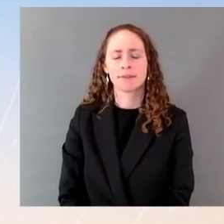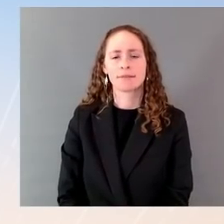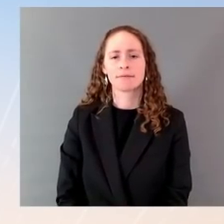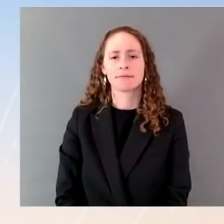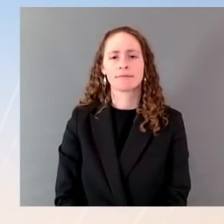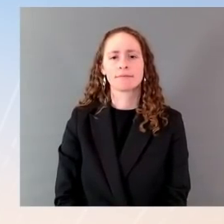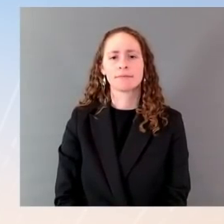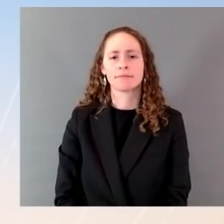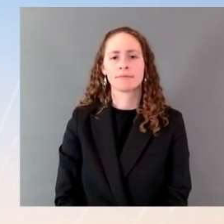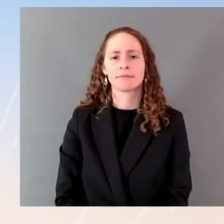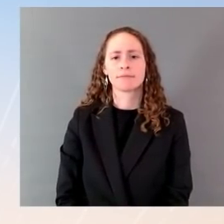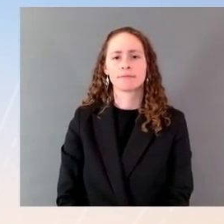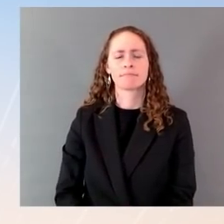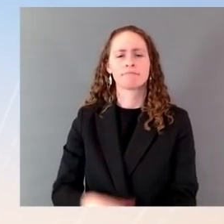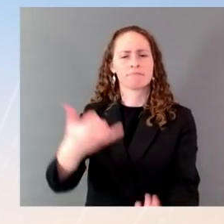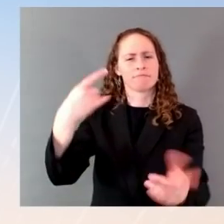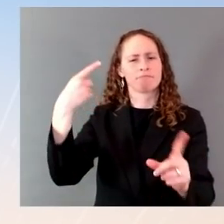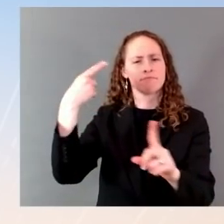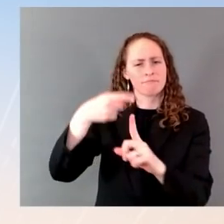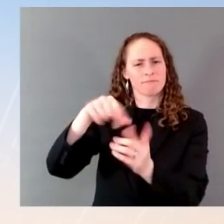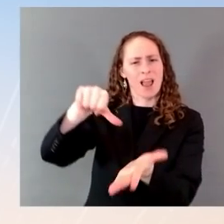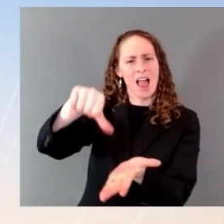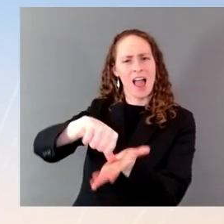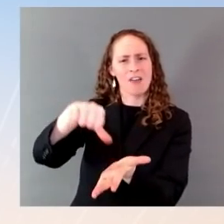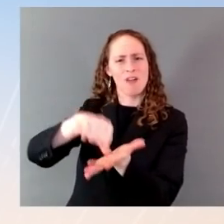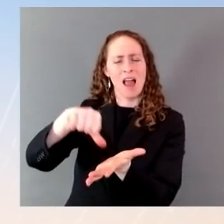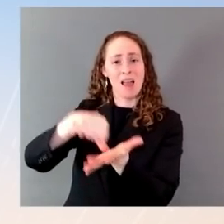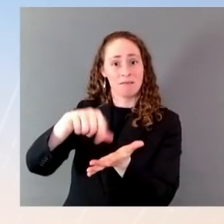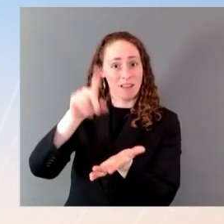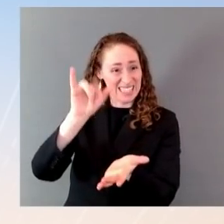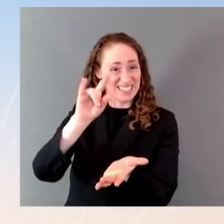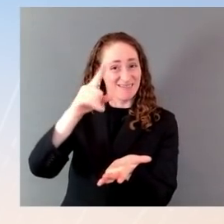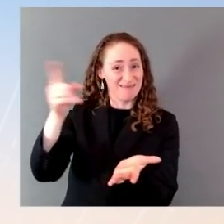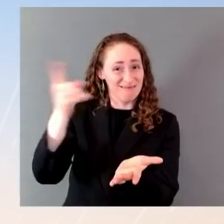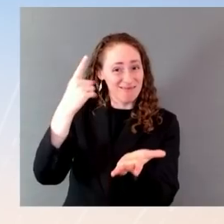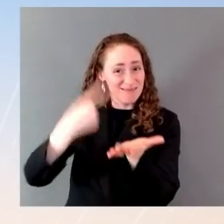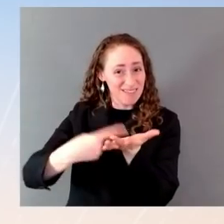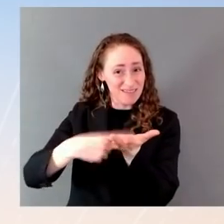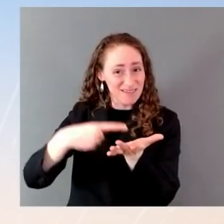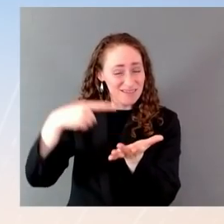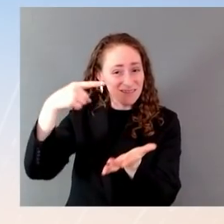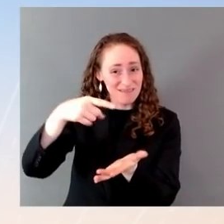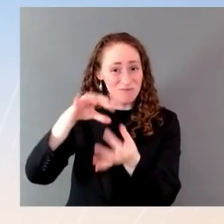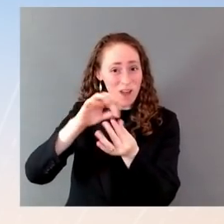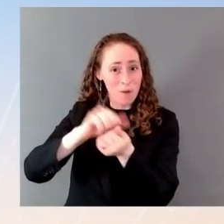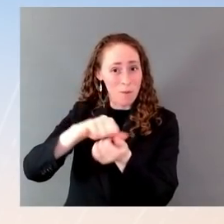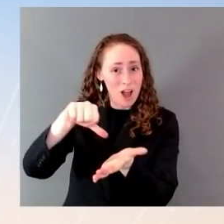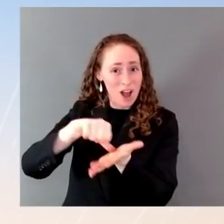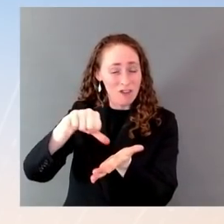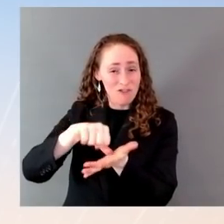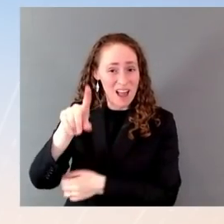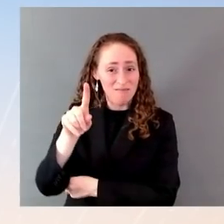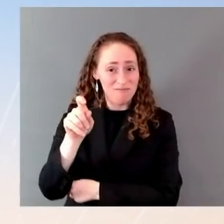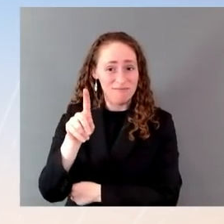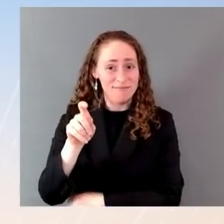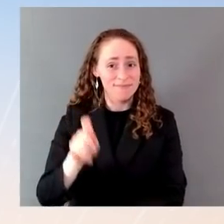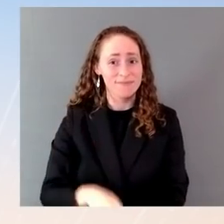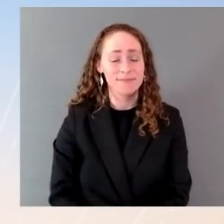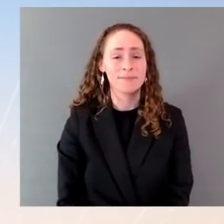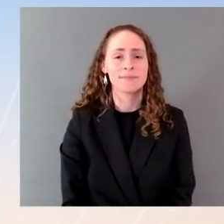Russia and the United States actually worked well together, even in tense circumstances back in the 2014-2015 period,